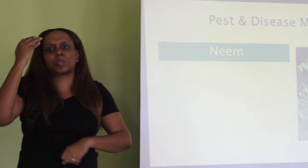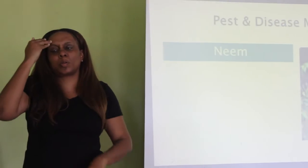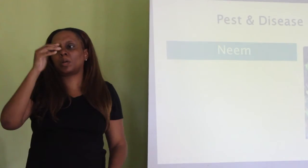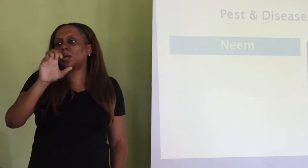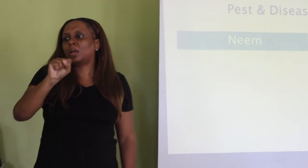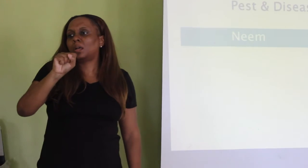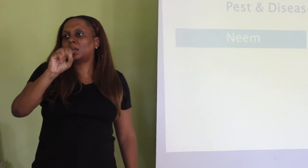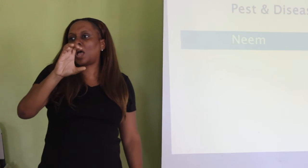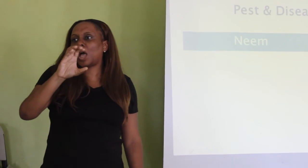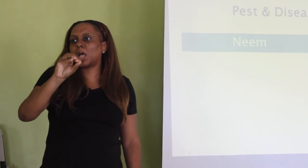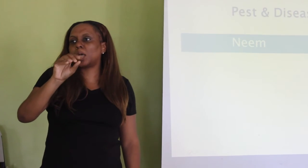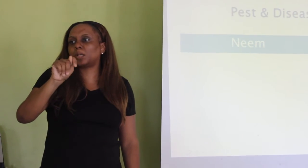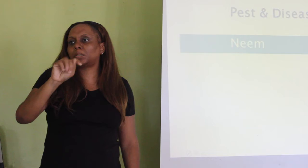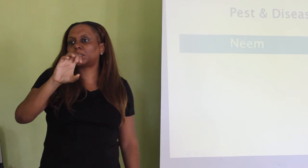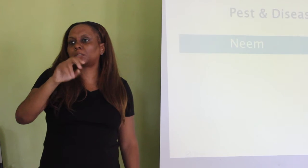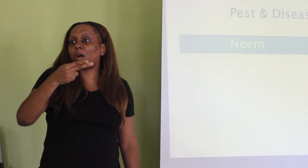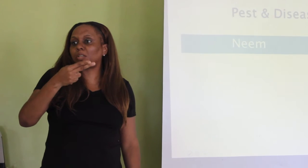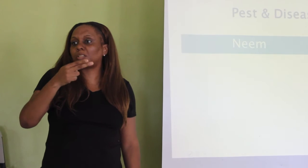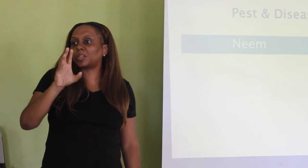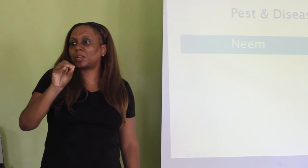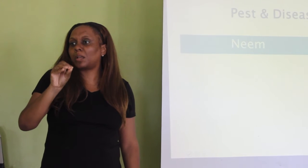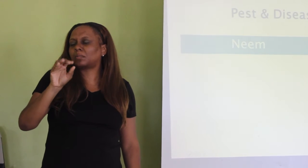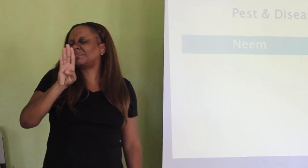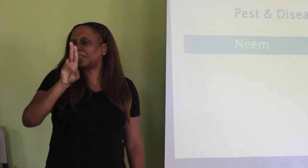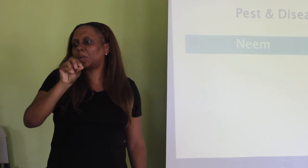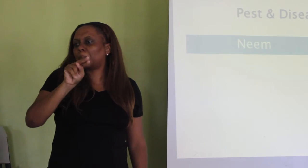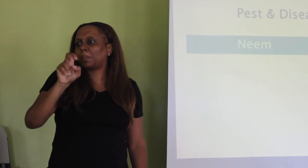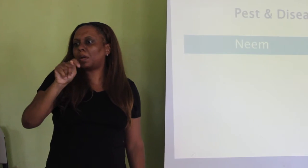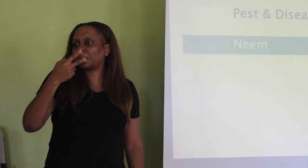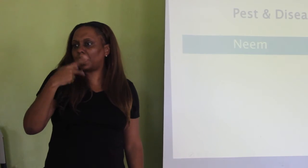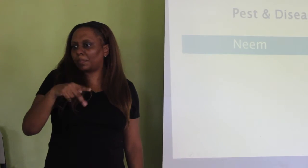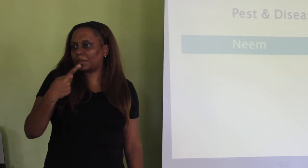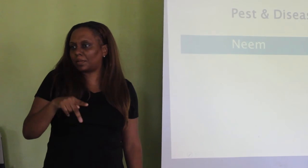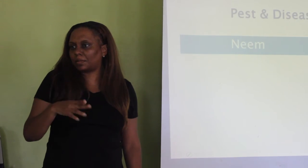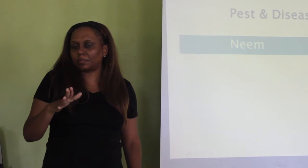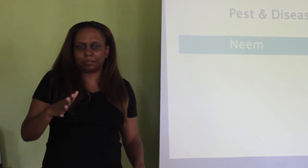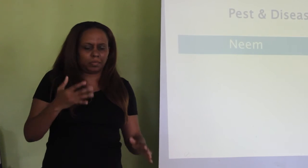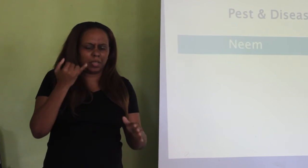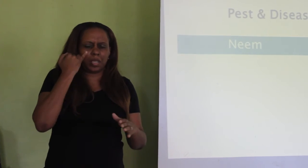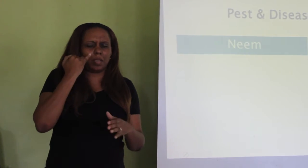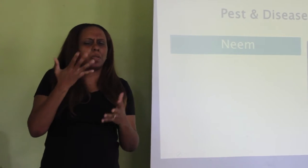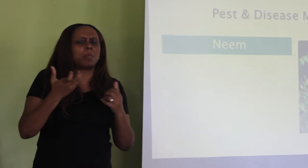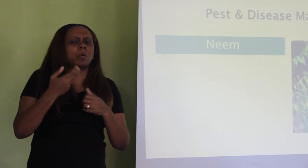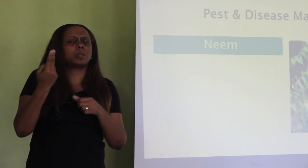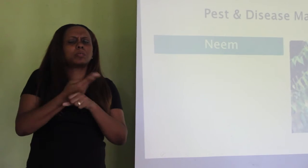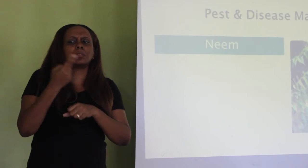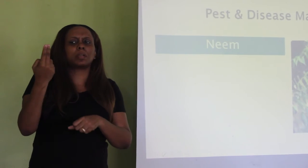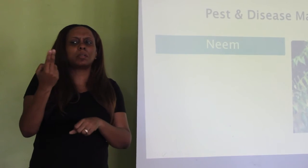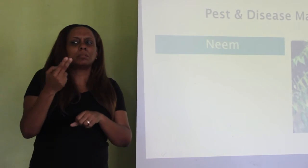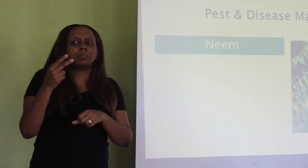my advice if you can use a hot pepper don't use it with leafy crops like the lettuce and cabbage